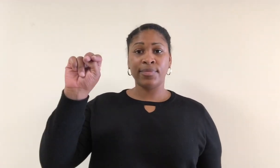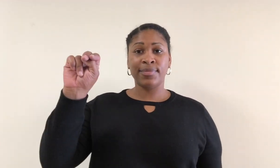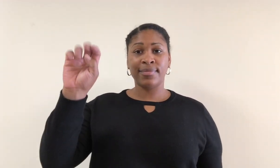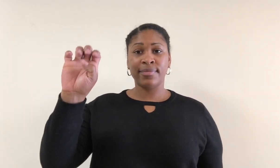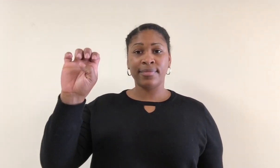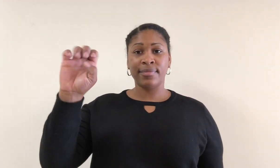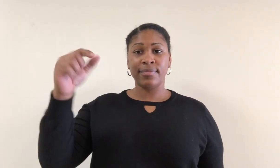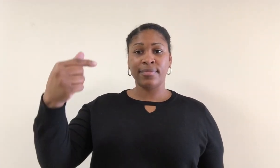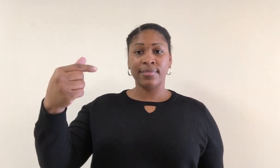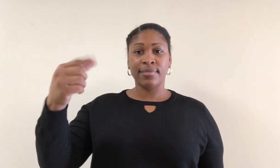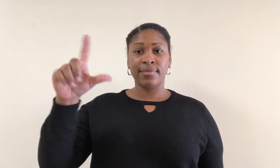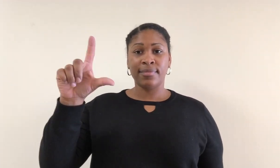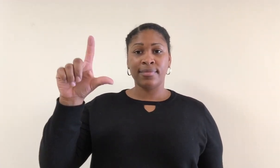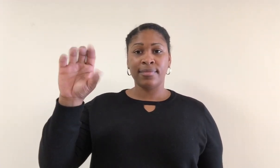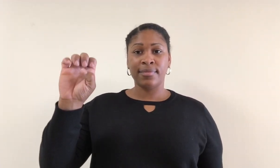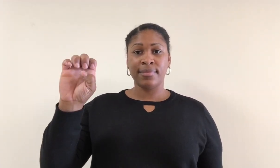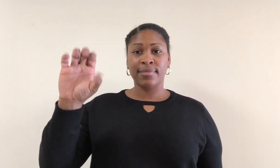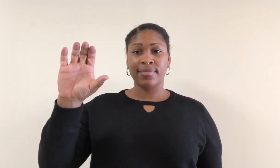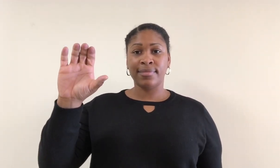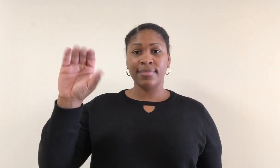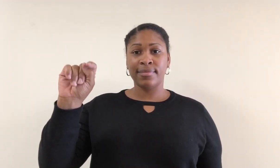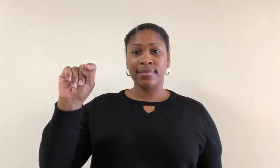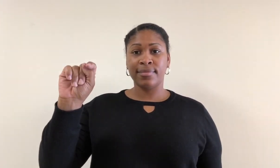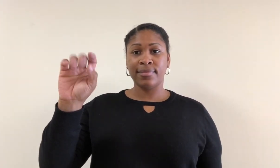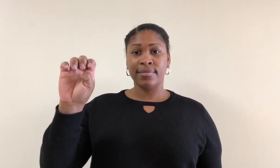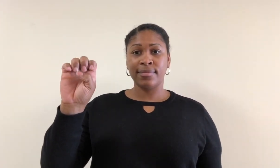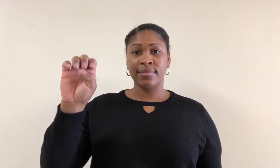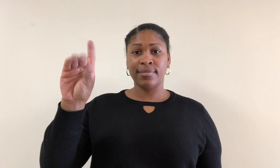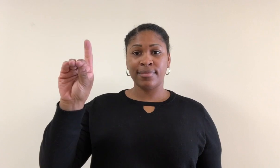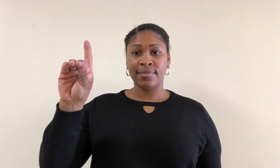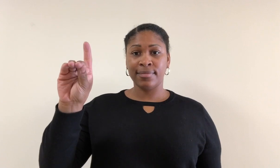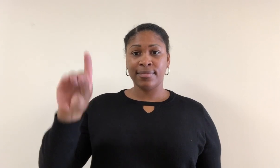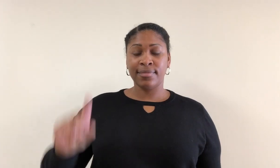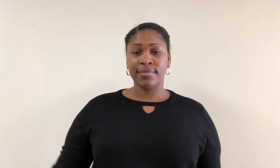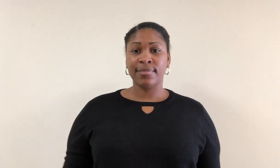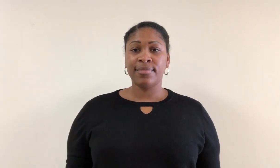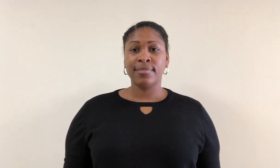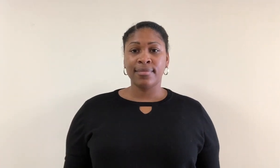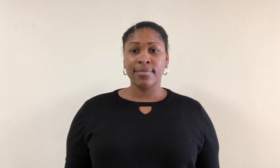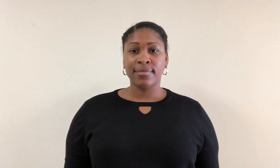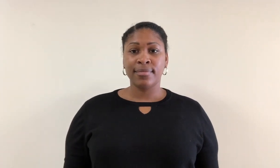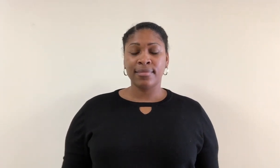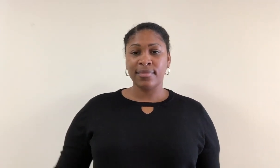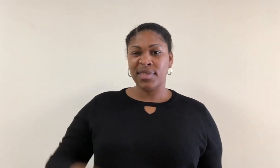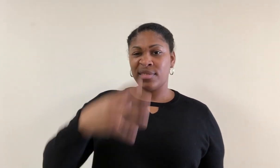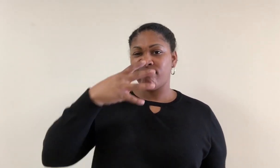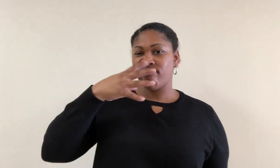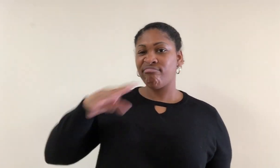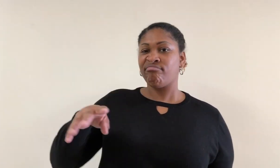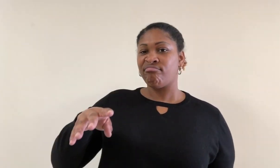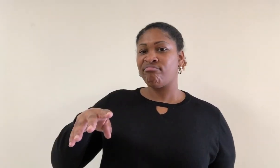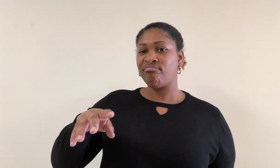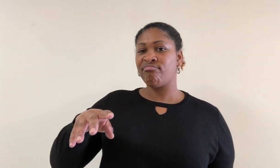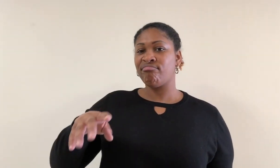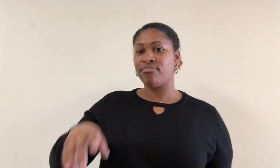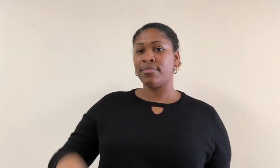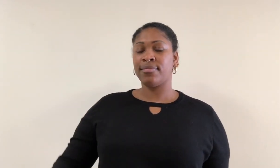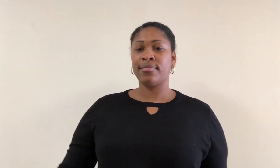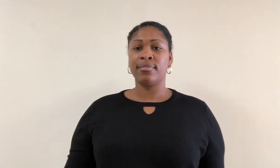Neglected